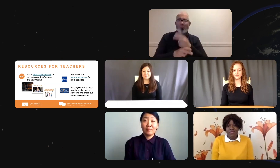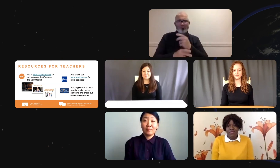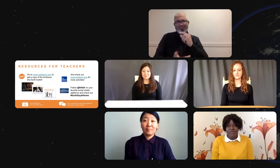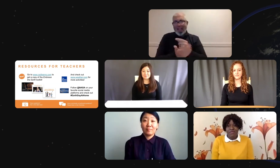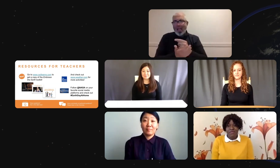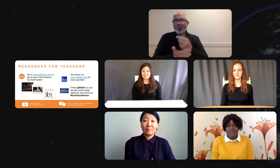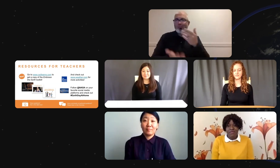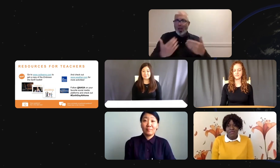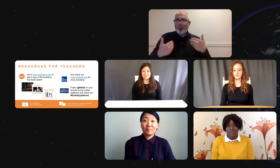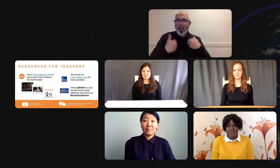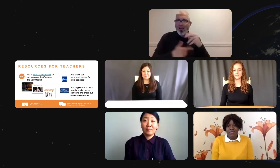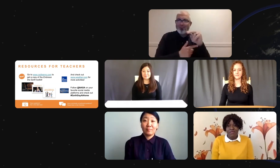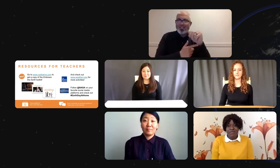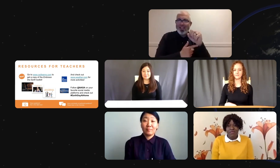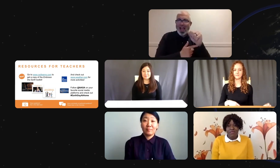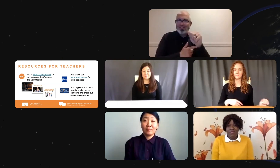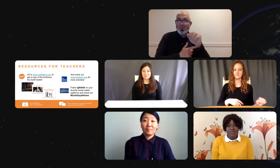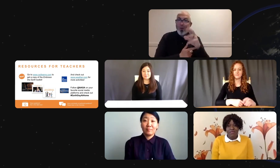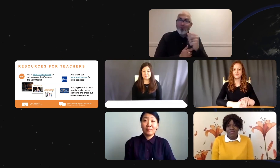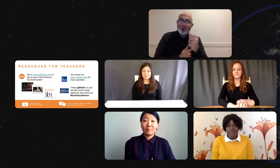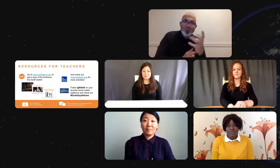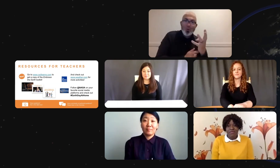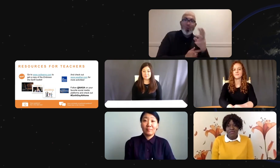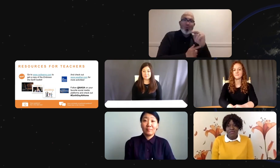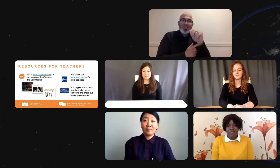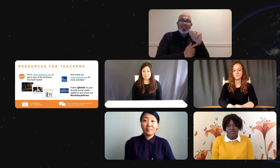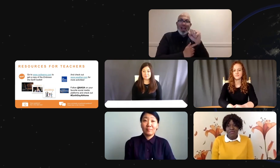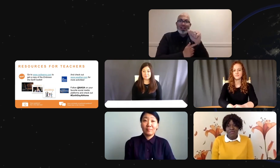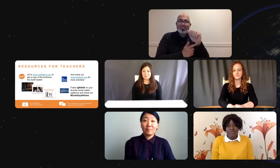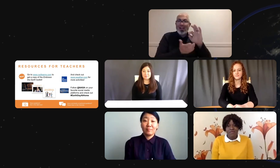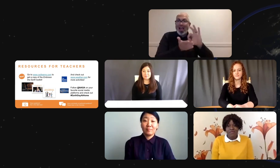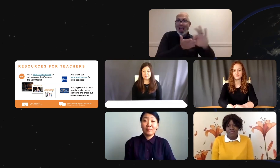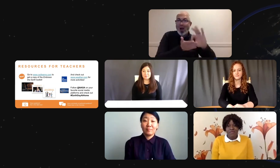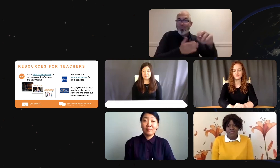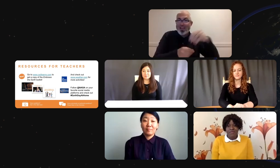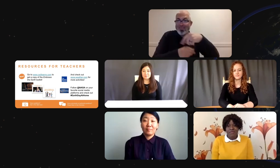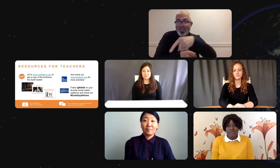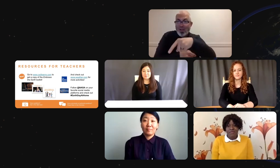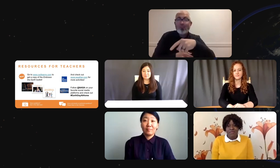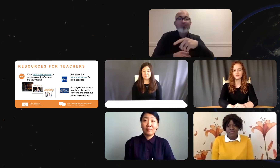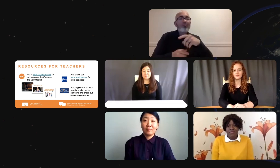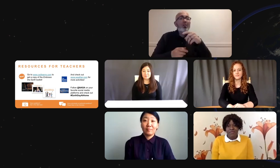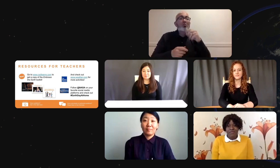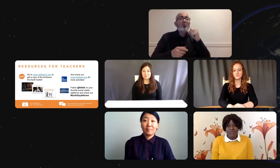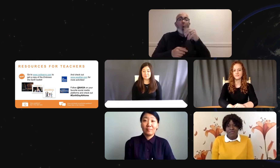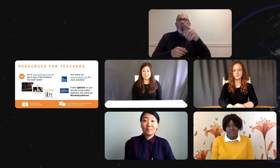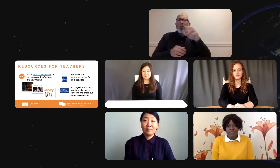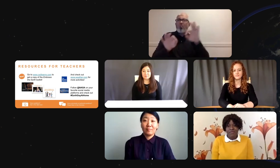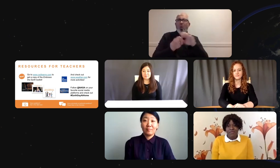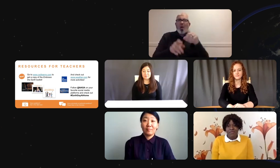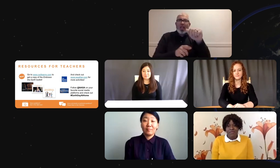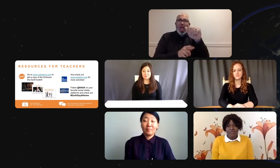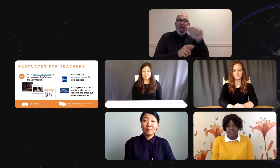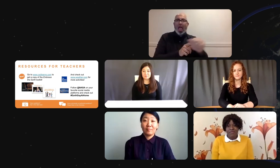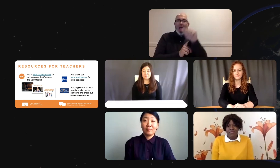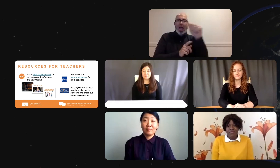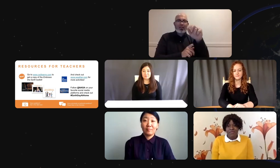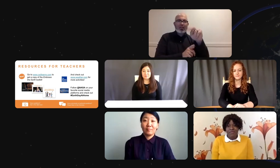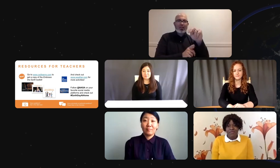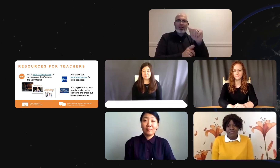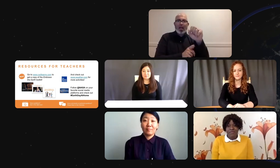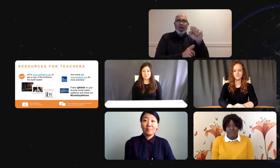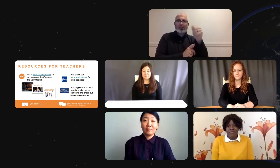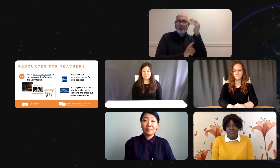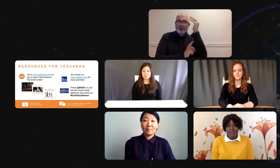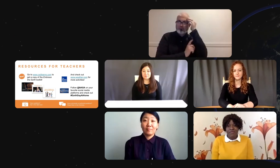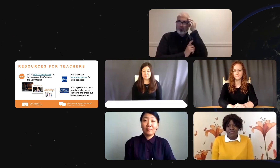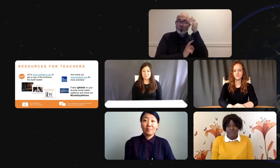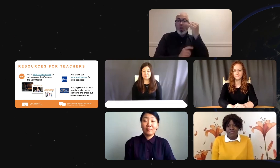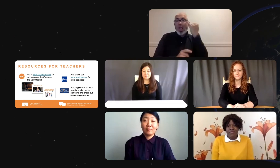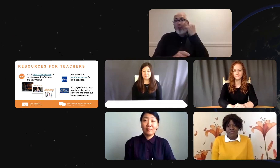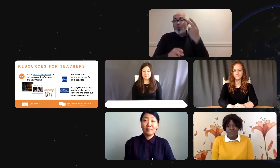You're guaranteed to have a NASA channel on almost any topic.